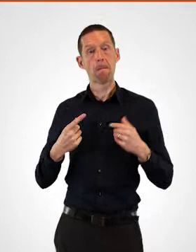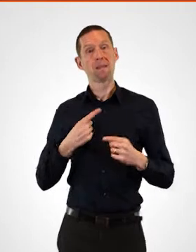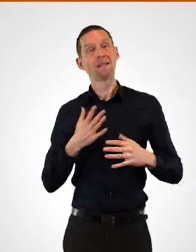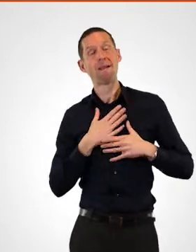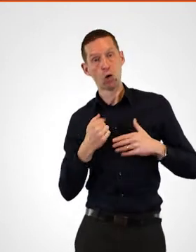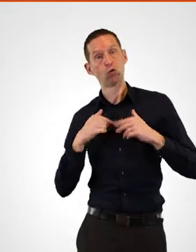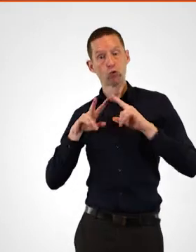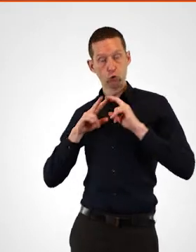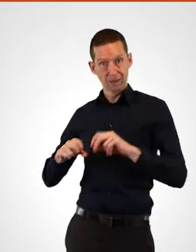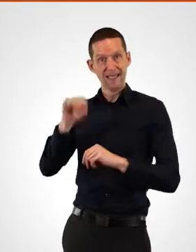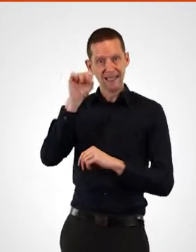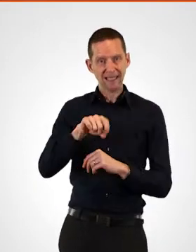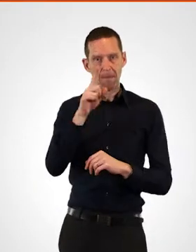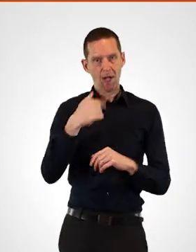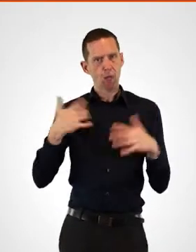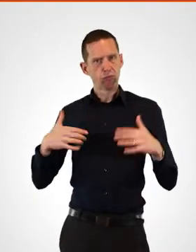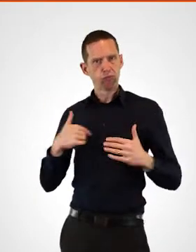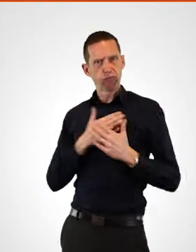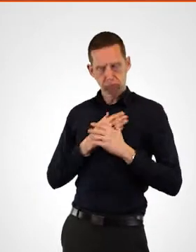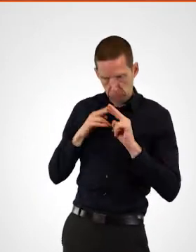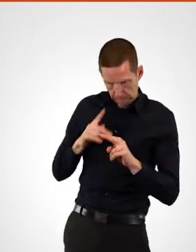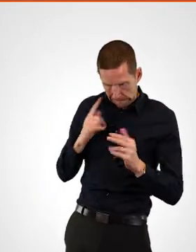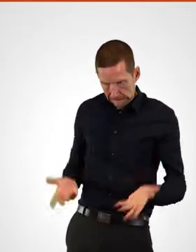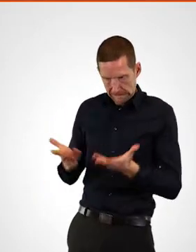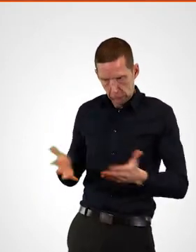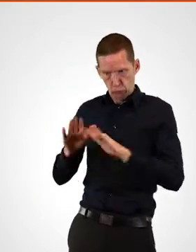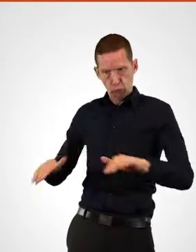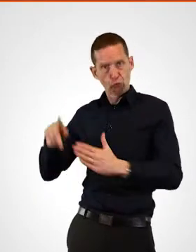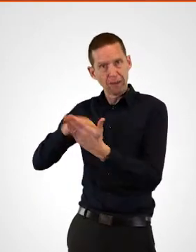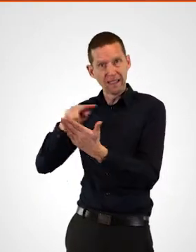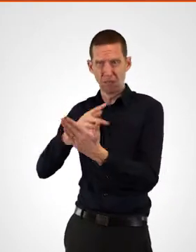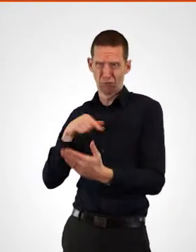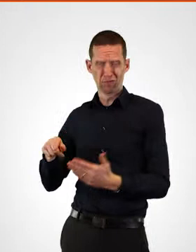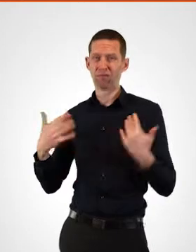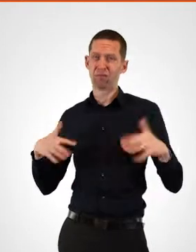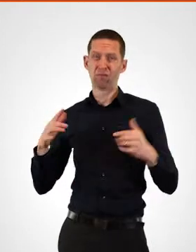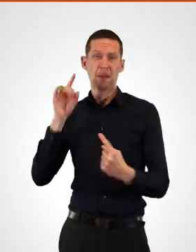I do care very passionately about how well deaf children are reading because it's really, really important.